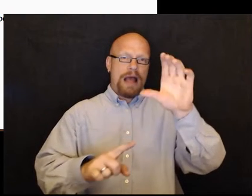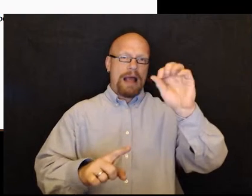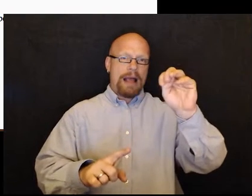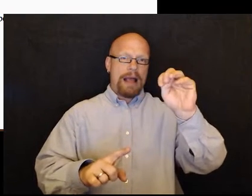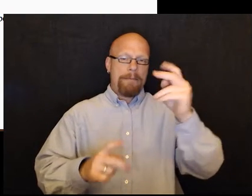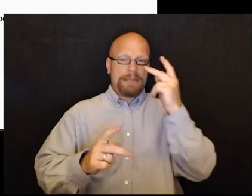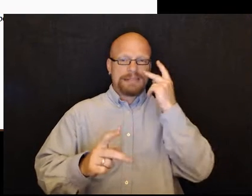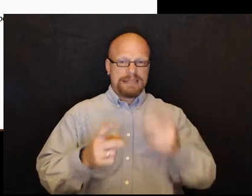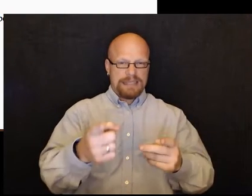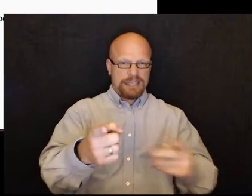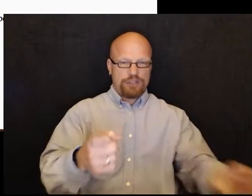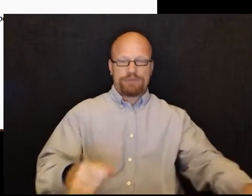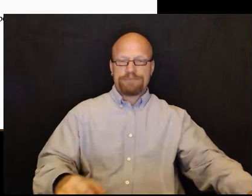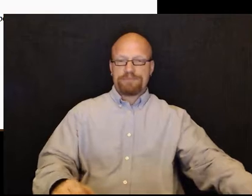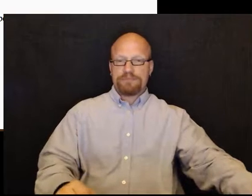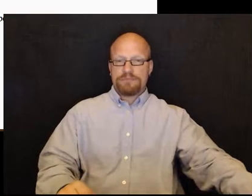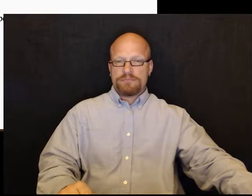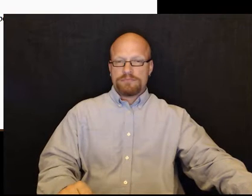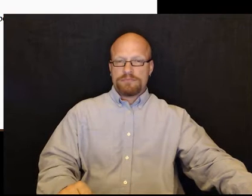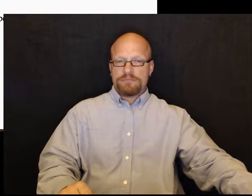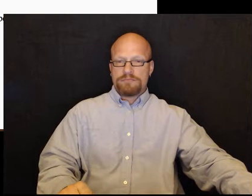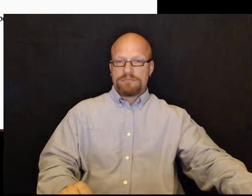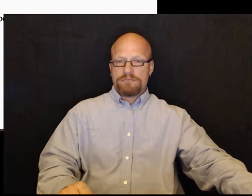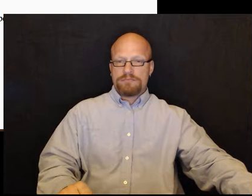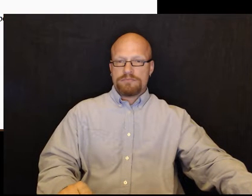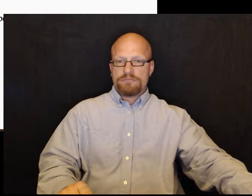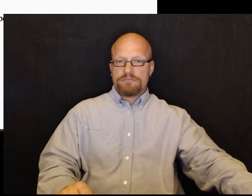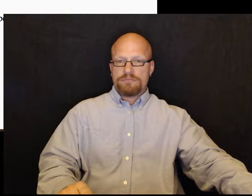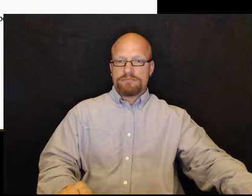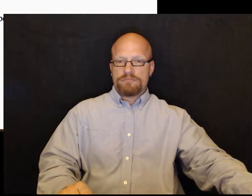purchase one for home use you can use desmos.com